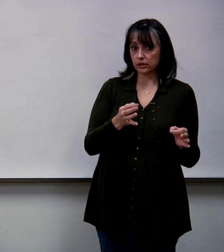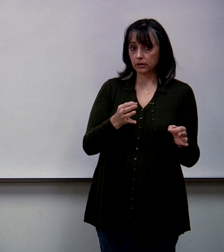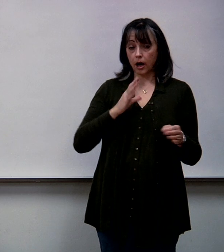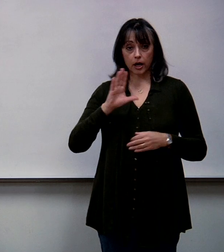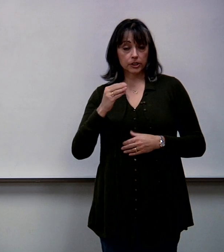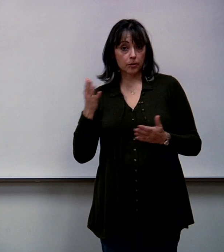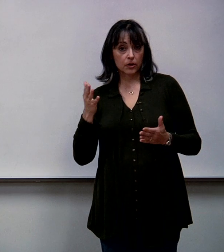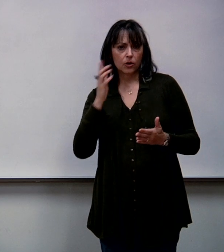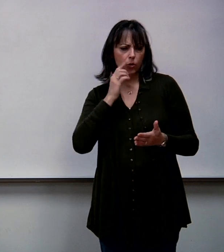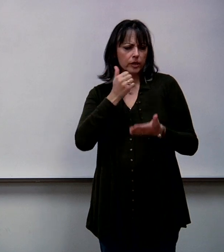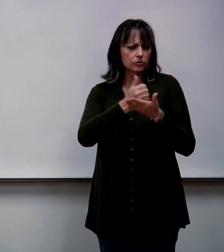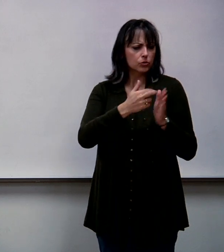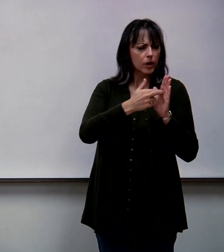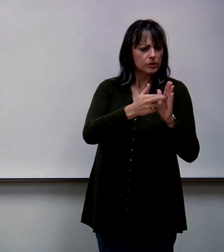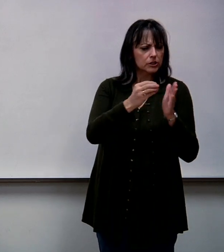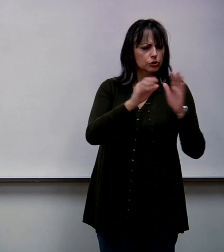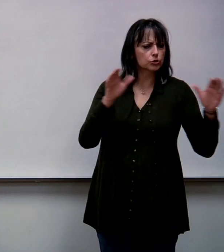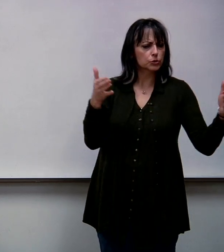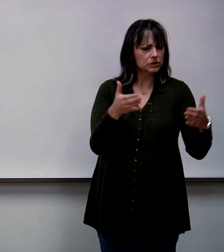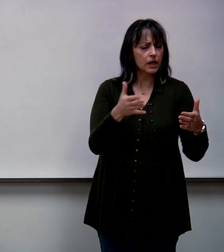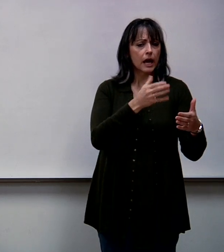We also oversee a large portion of the student activity fees that